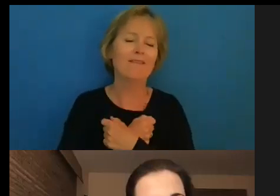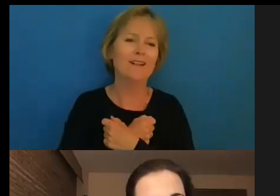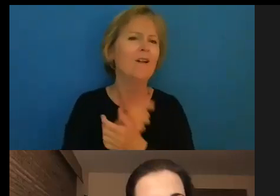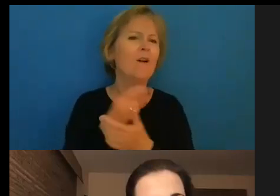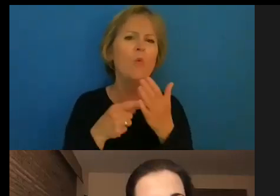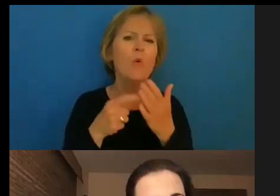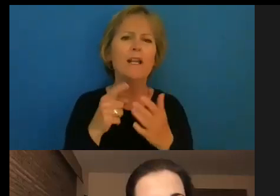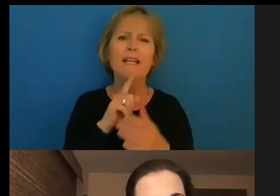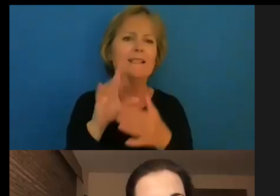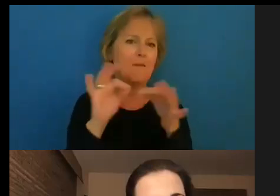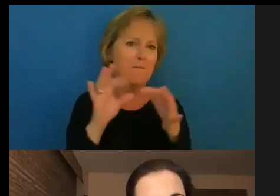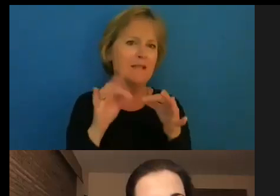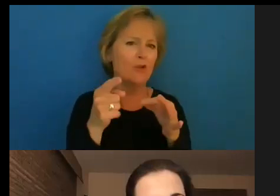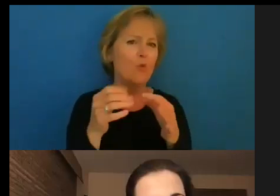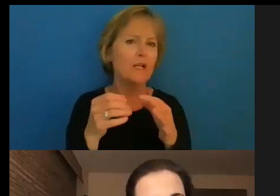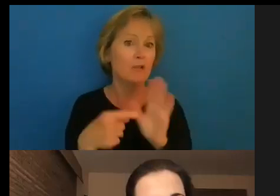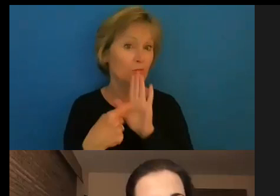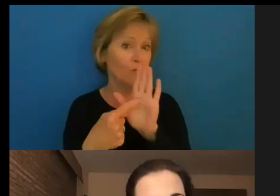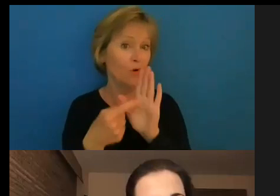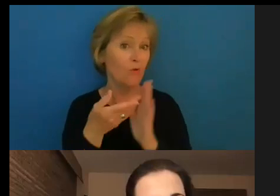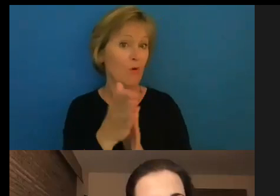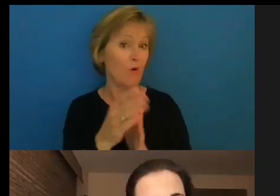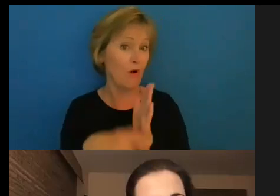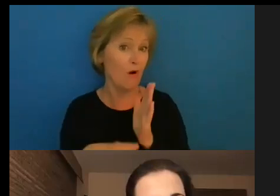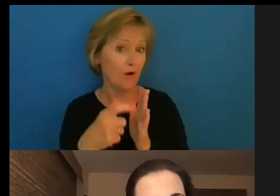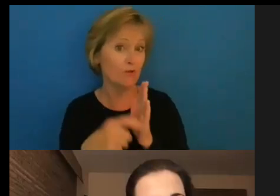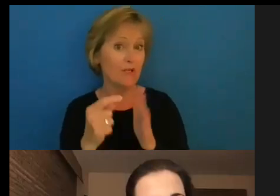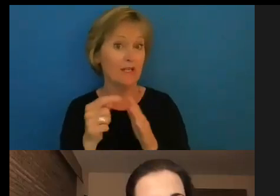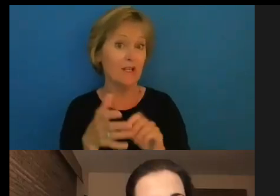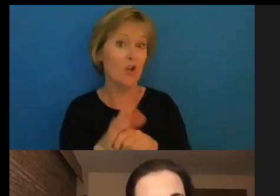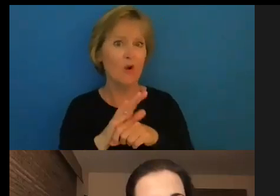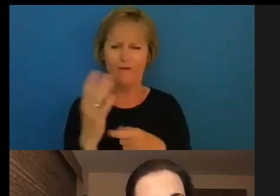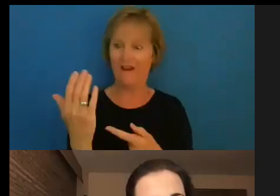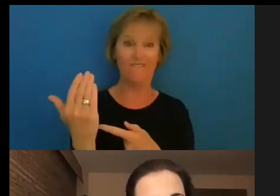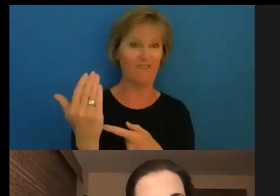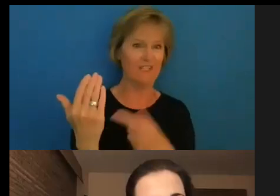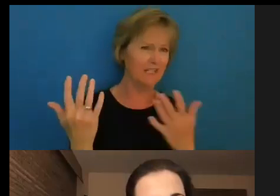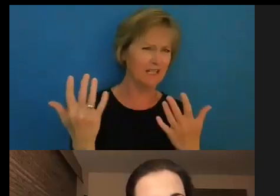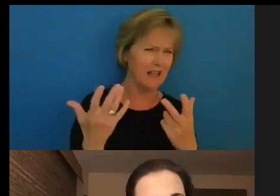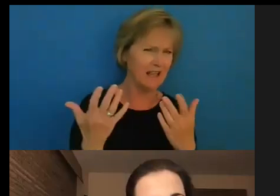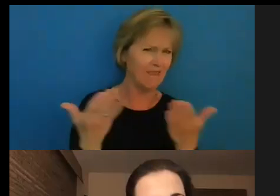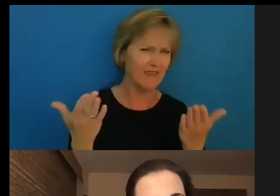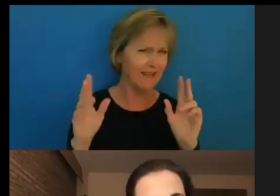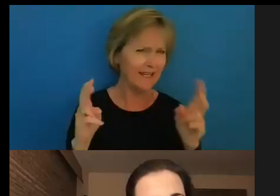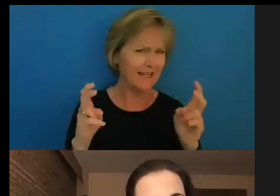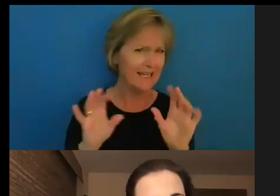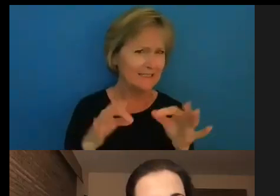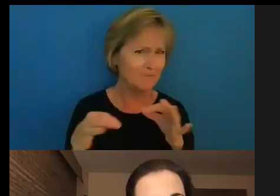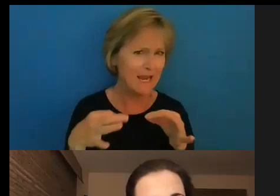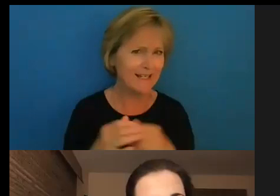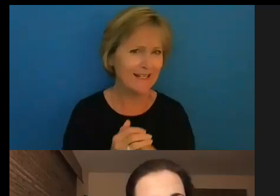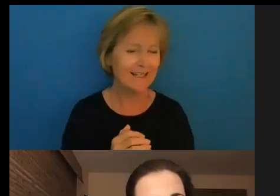What is the message that you wanted to convey through this article? Through this sort of COVID-15 thing that's going around. Can you explain that?